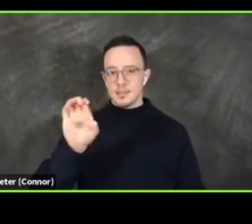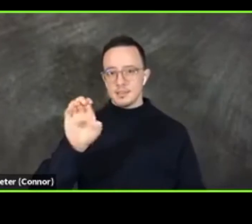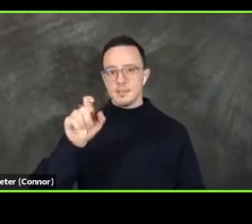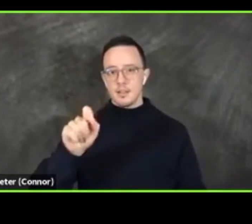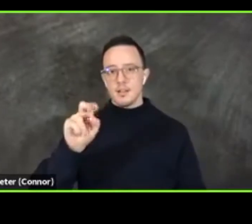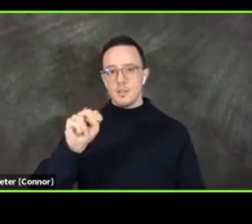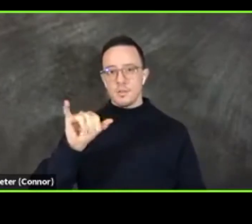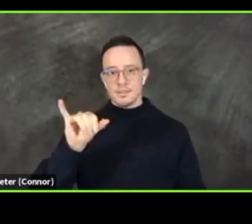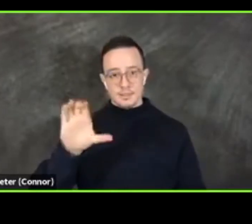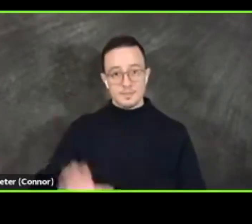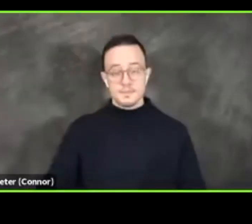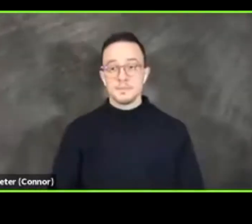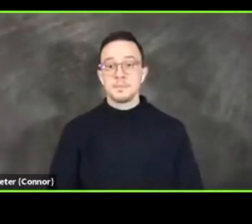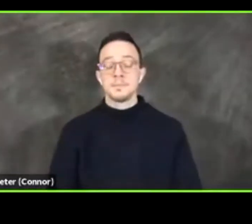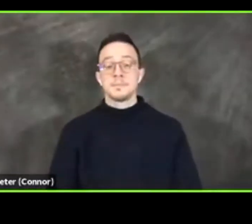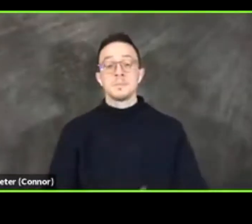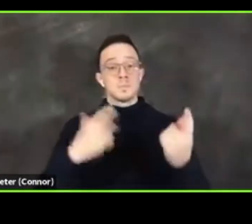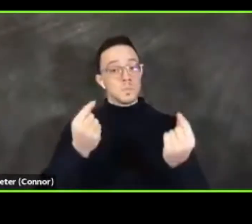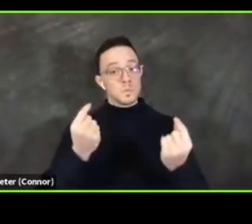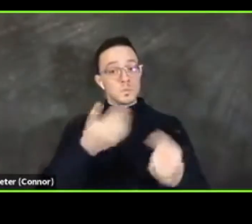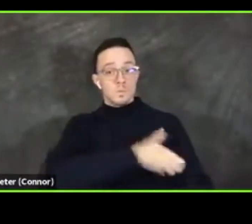THE COLLECTIVE VOICE FOR THE ART FORM.